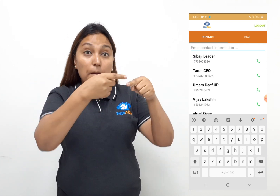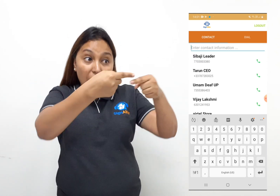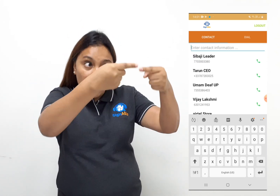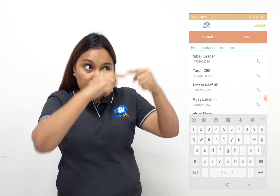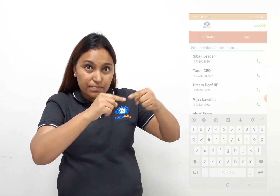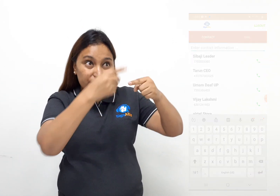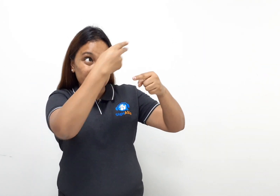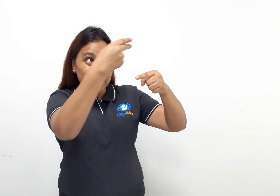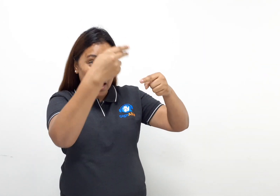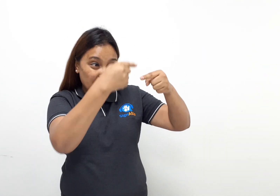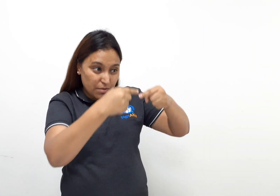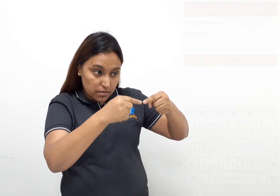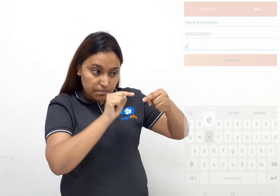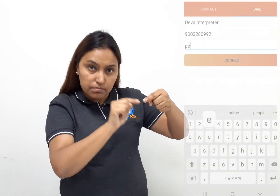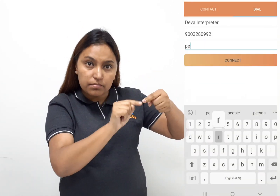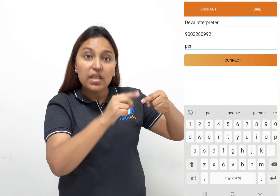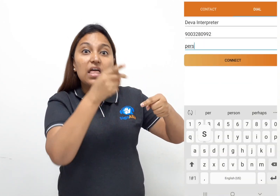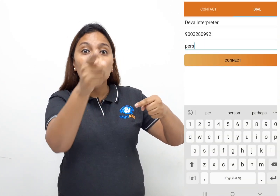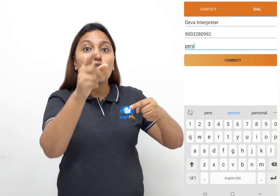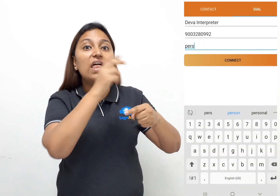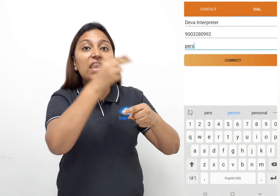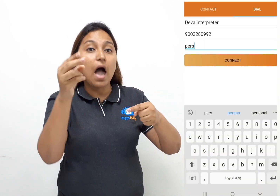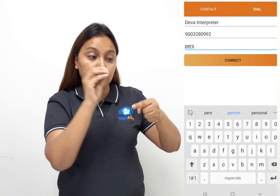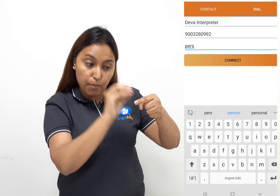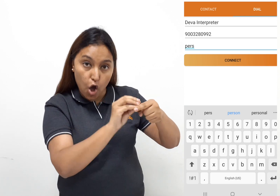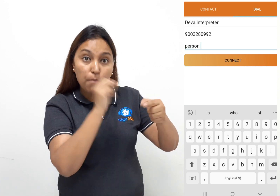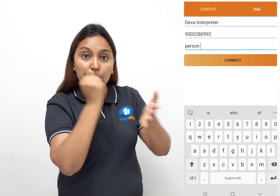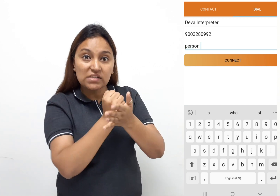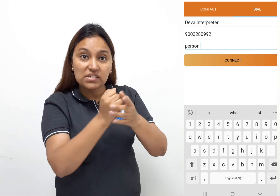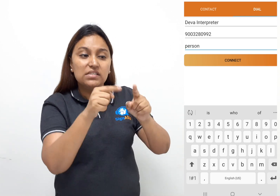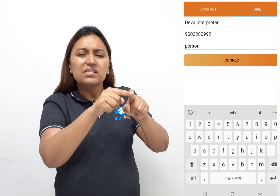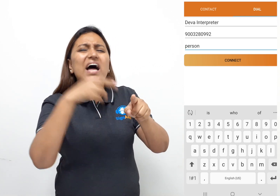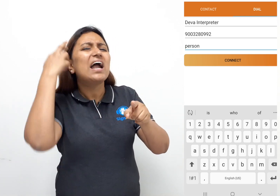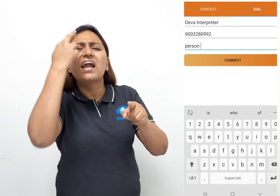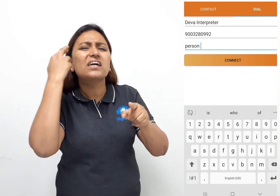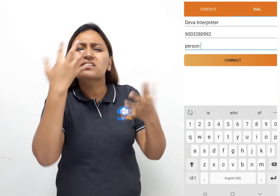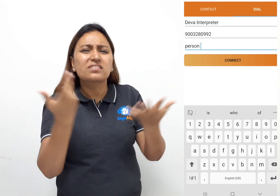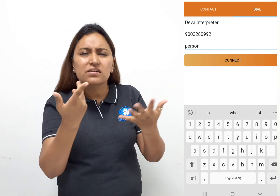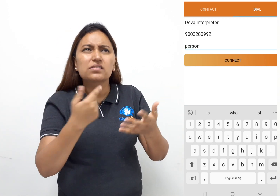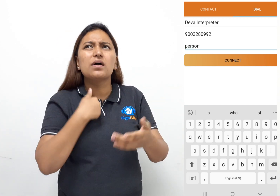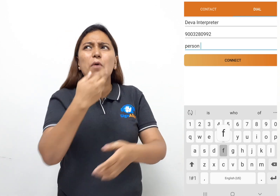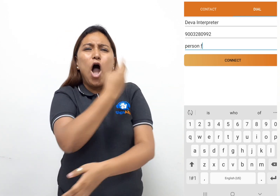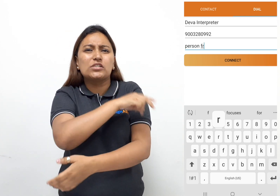When you see this screen, you will need to enter your name and the reason for the call in the third option.